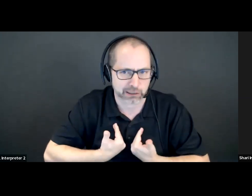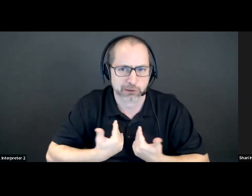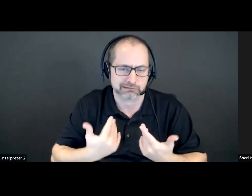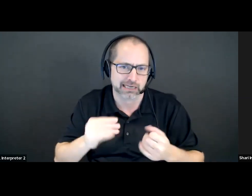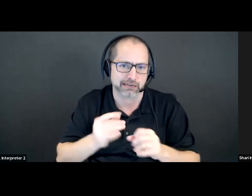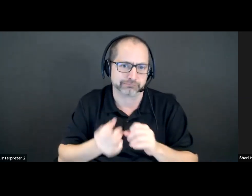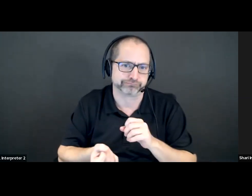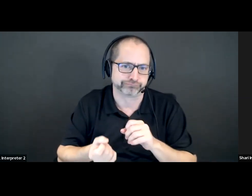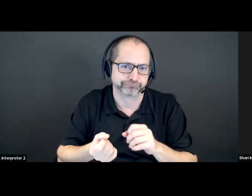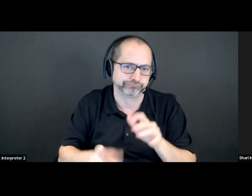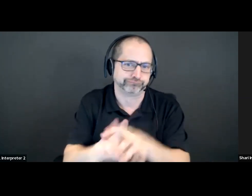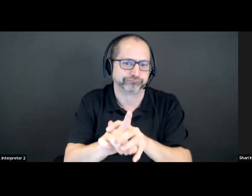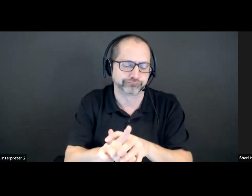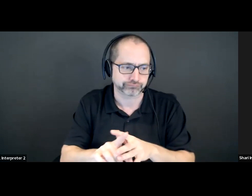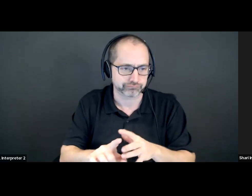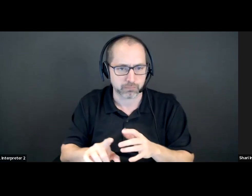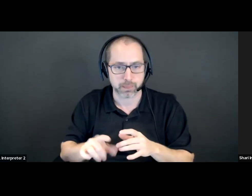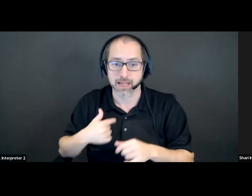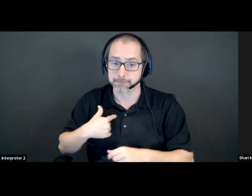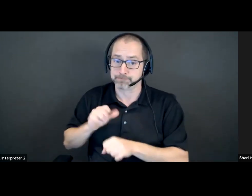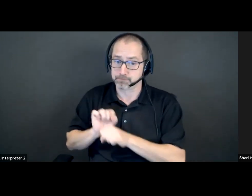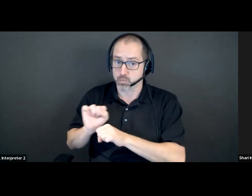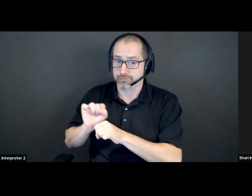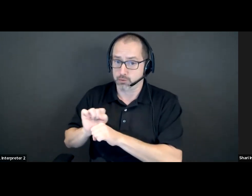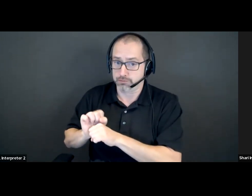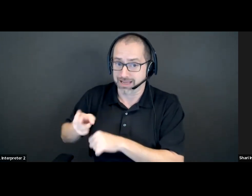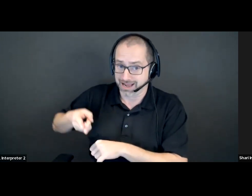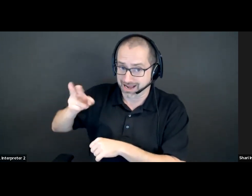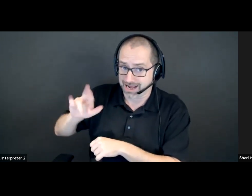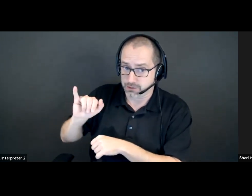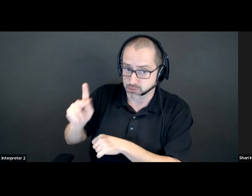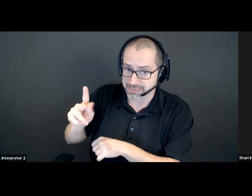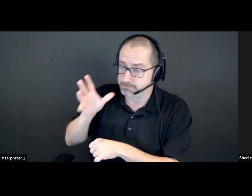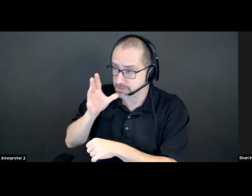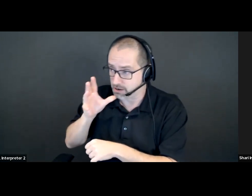I work with high-risk moms and babies that's pretty much the definition of my job.